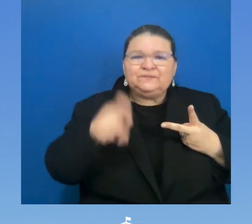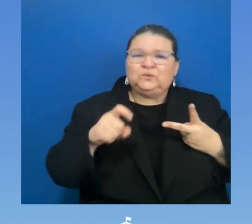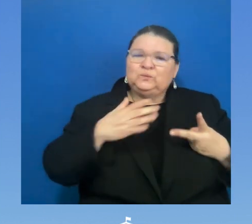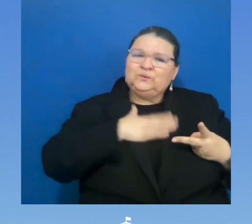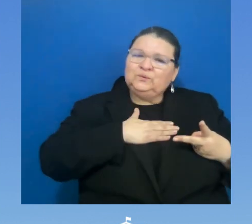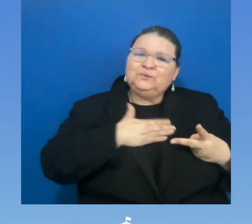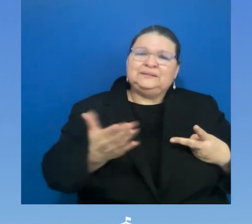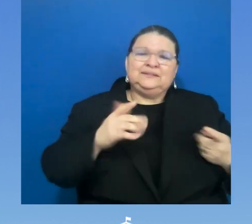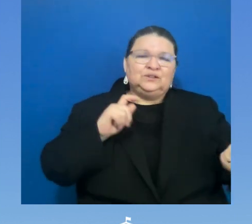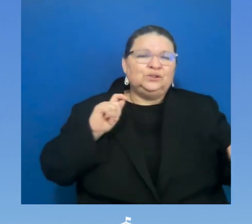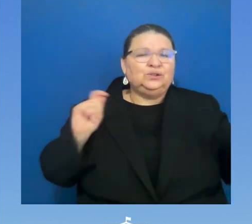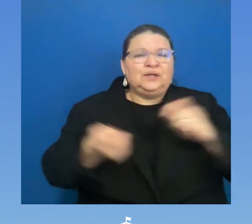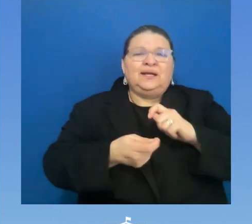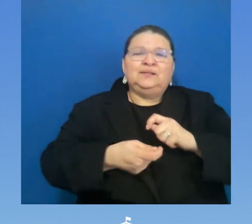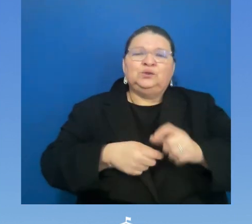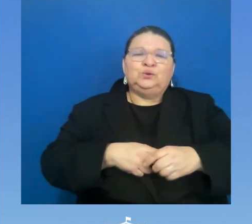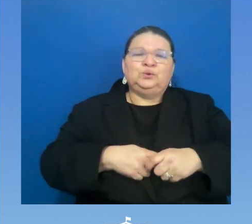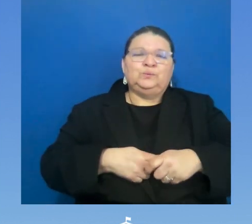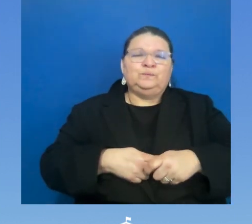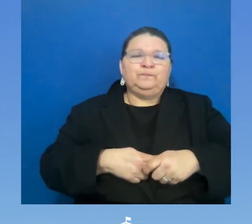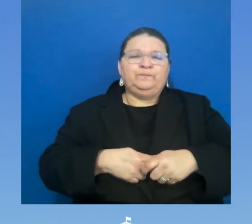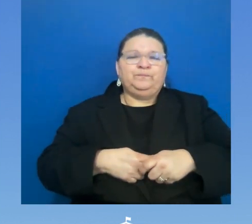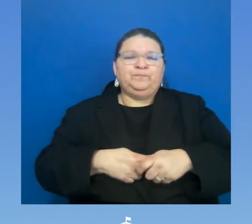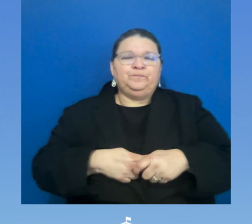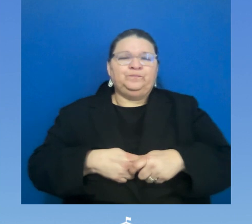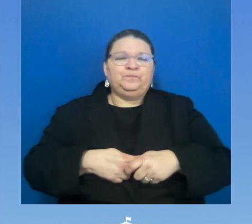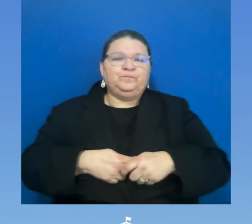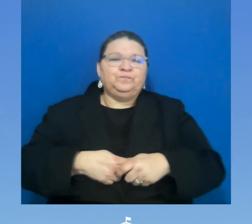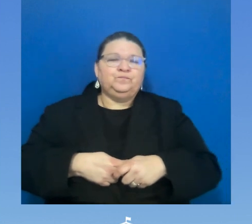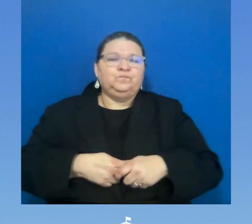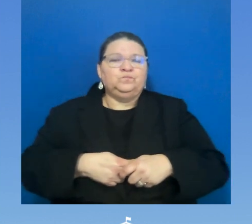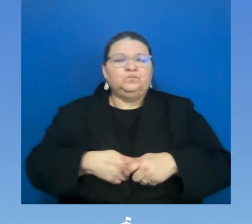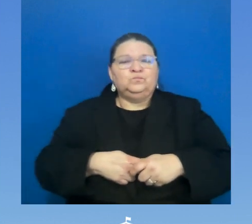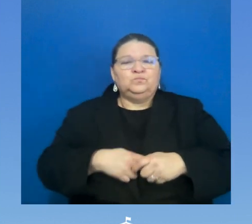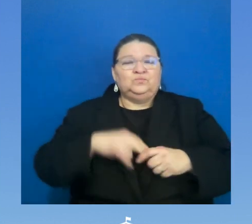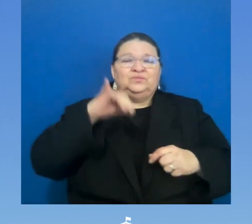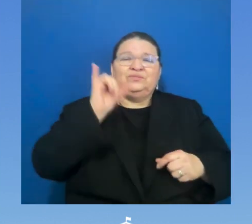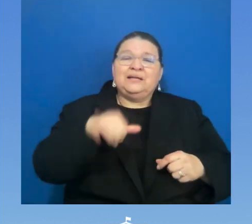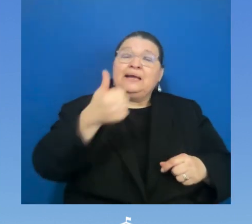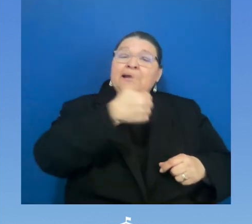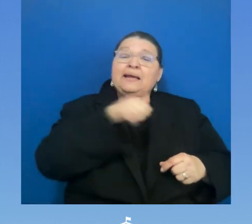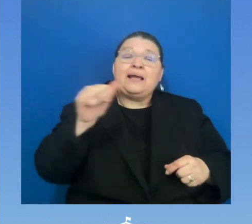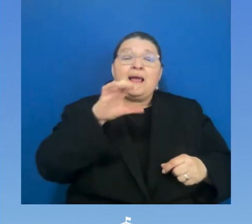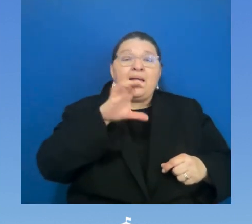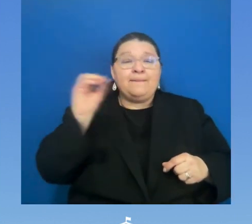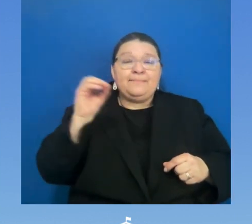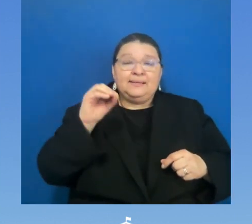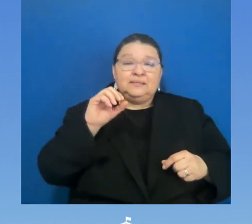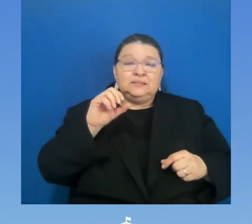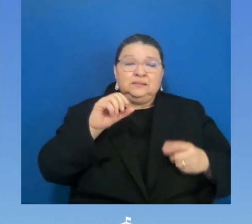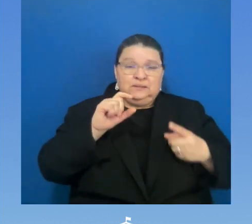And so that's step number one for any company. Step number two is how do you remove unconscious bias,